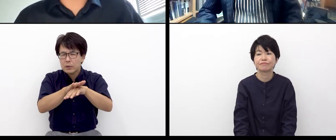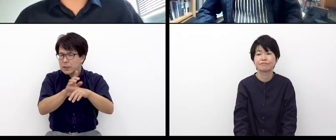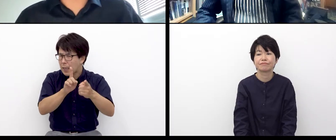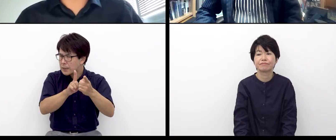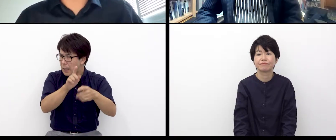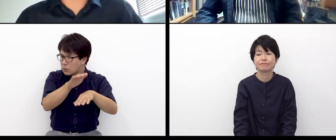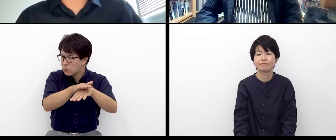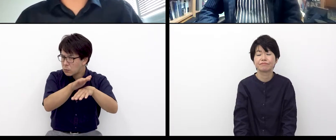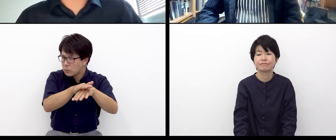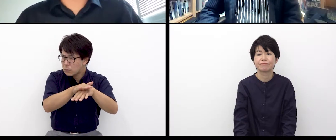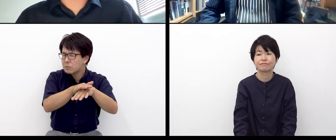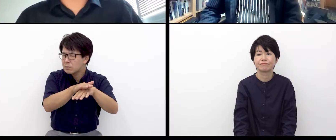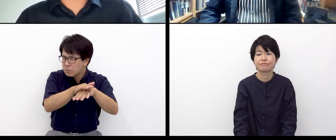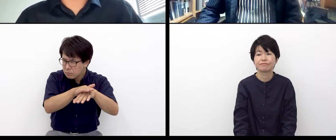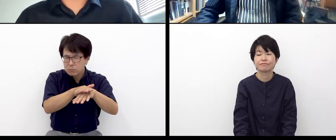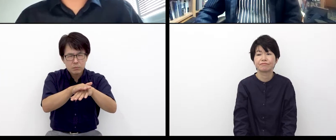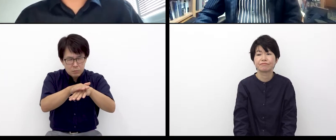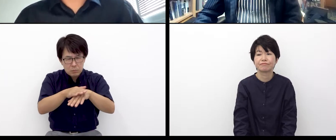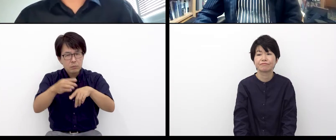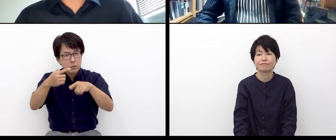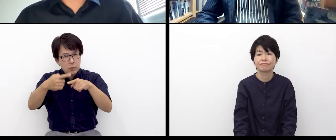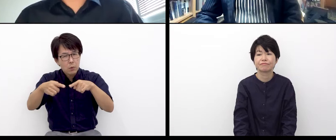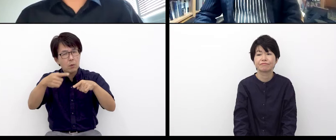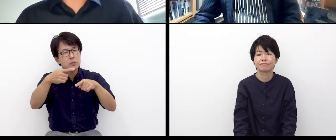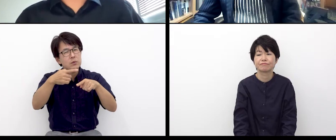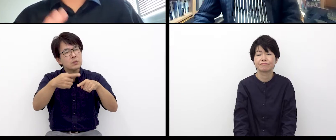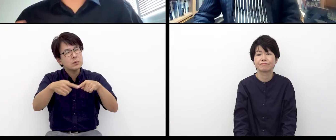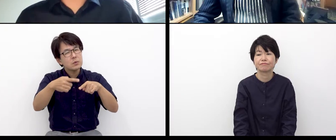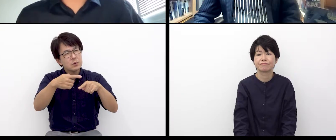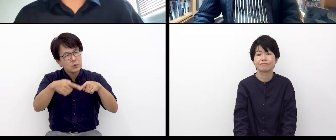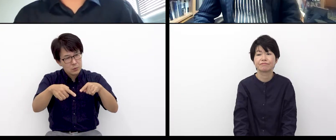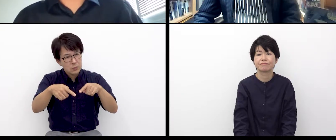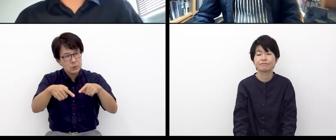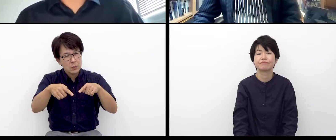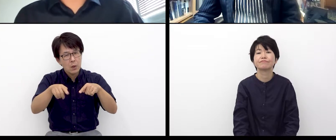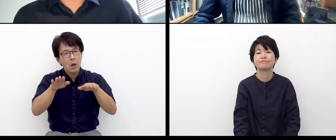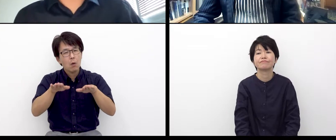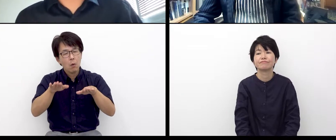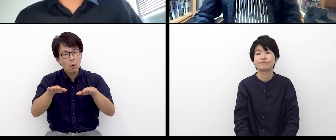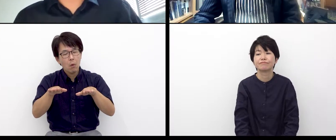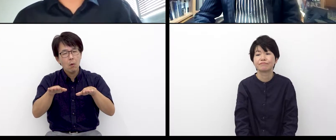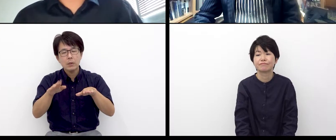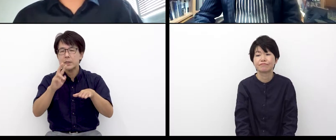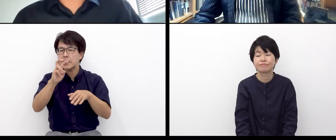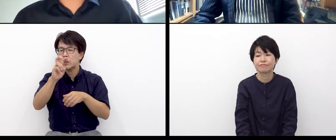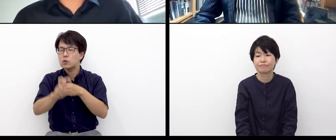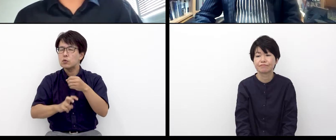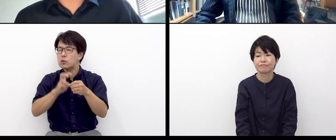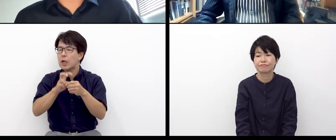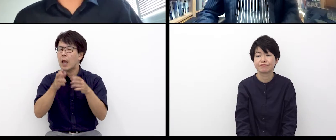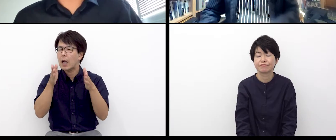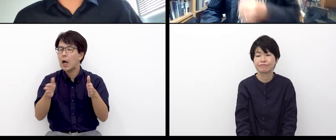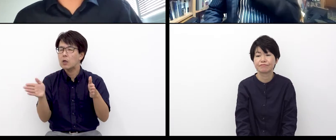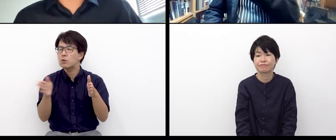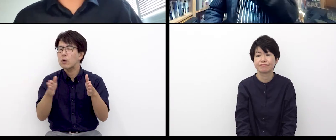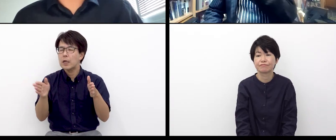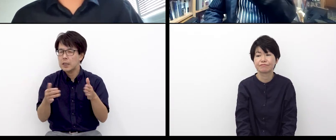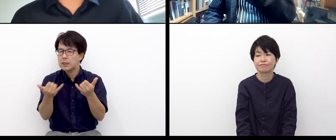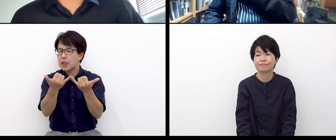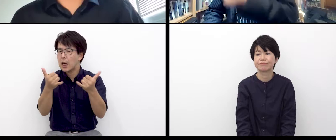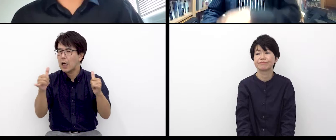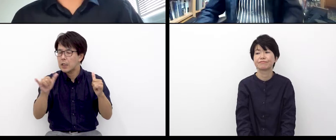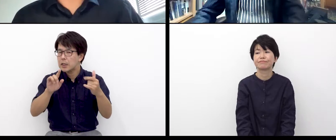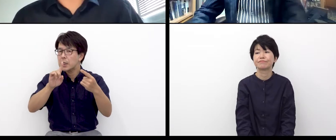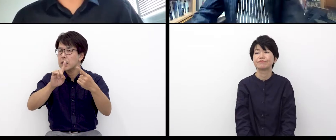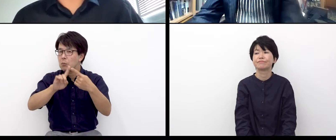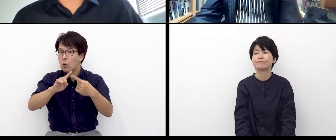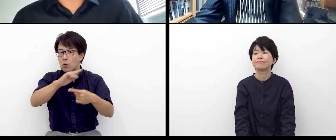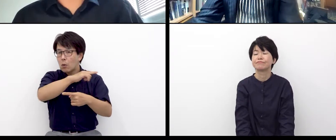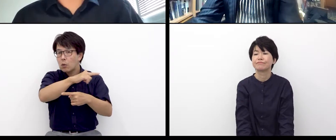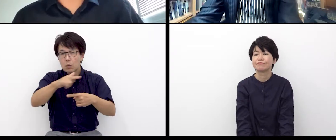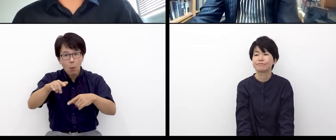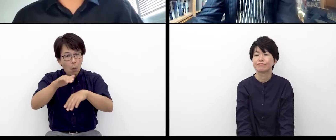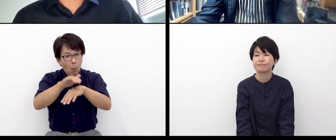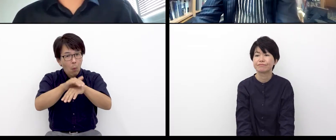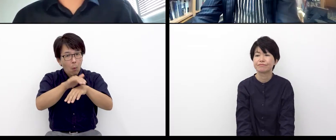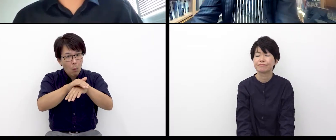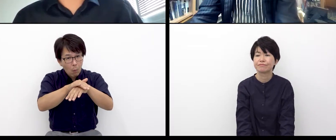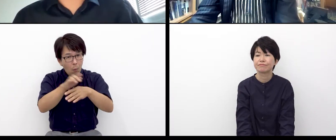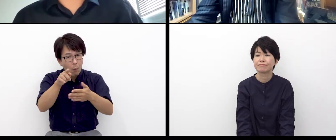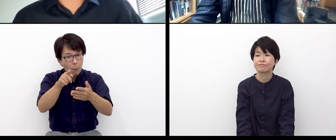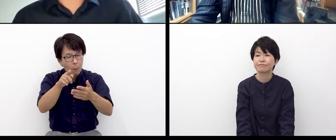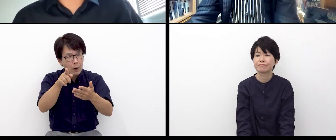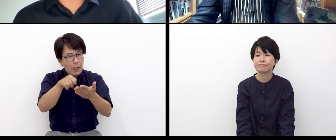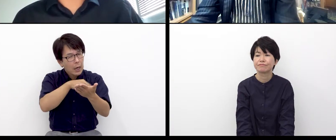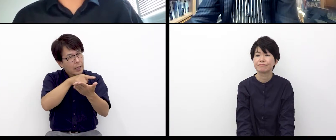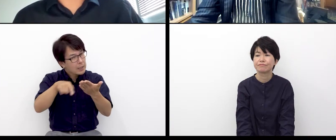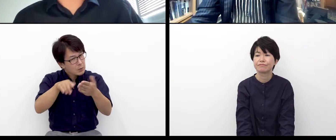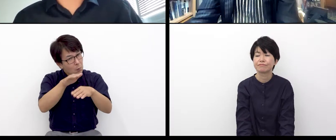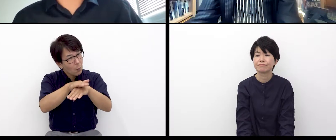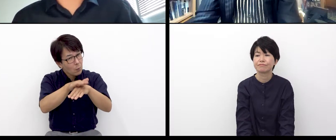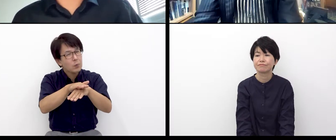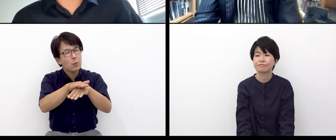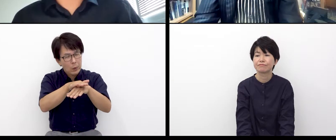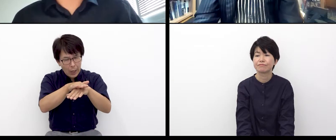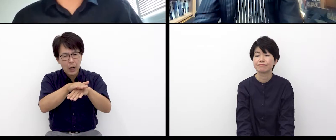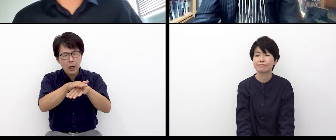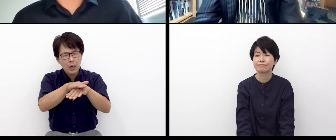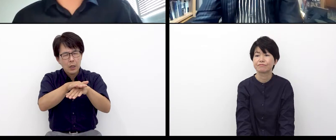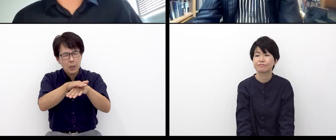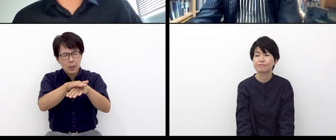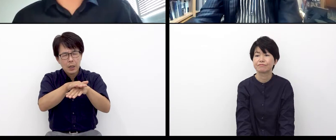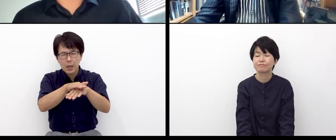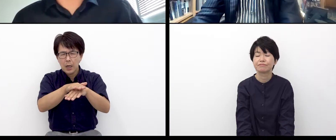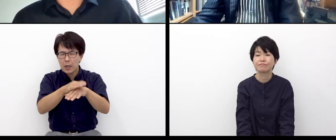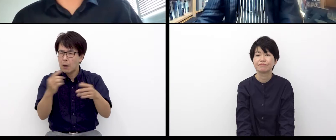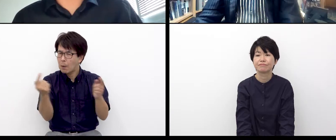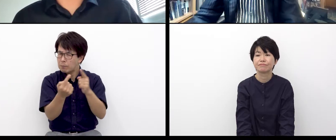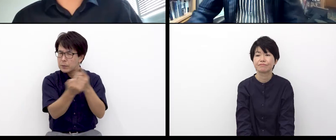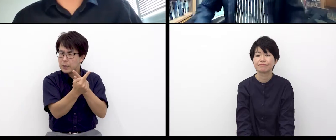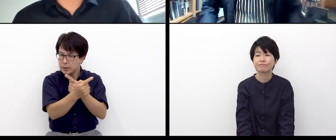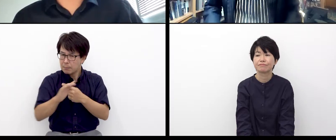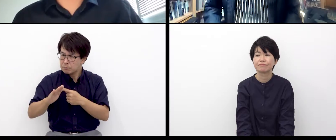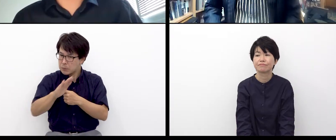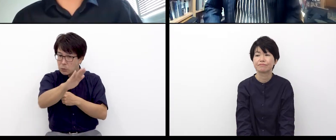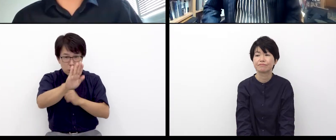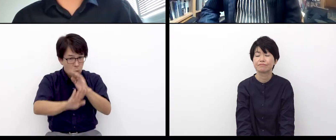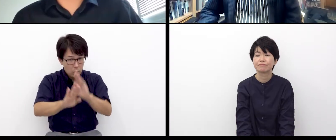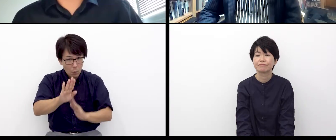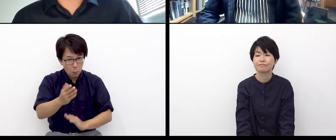solutions or measures as society developed in these 20 years or so?